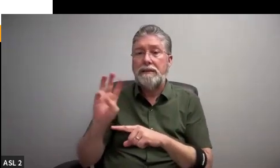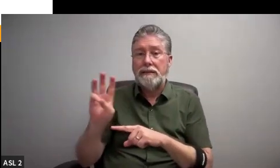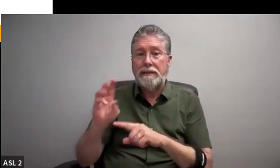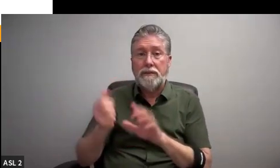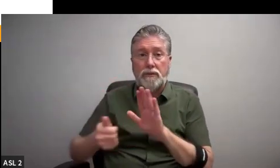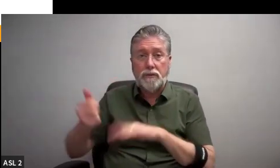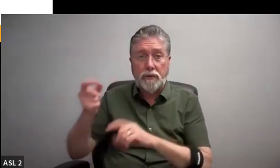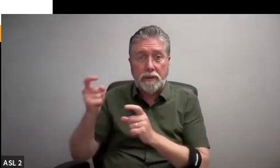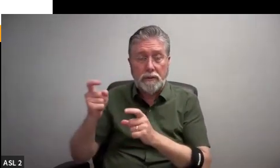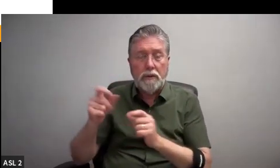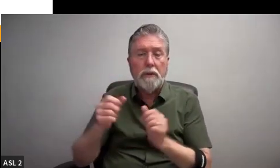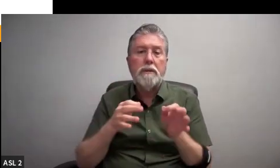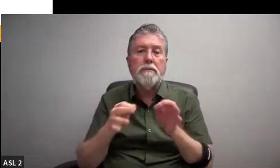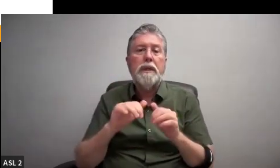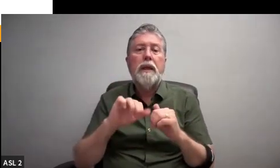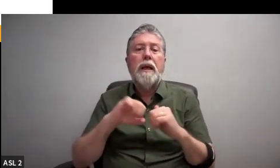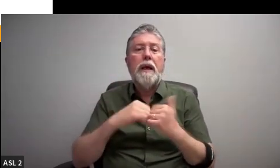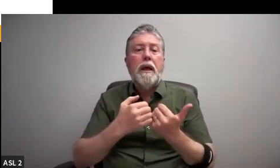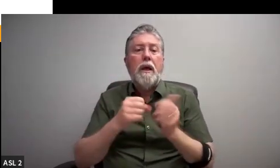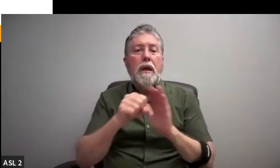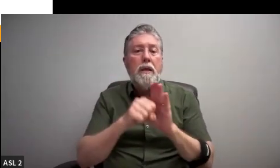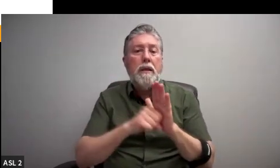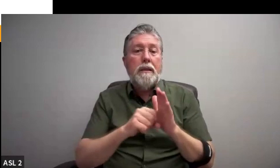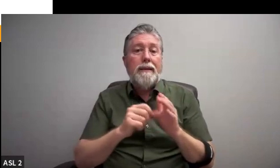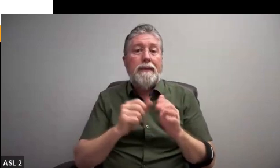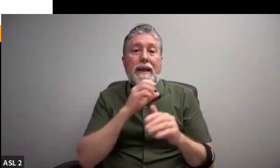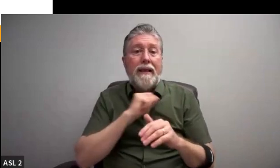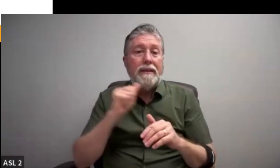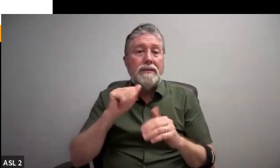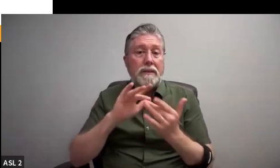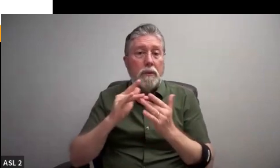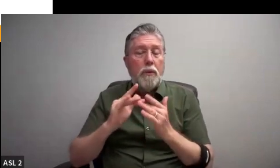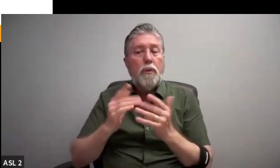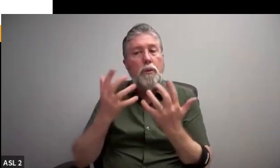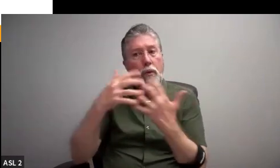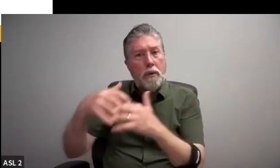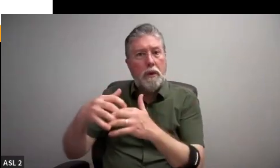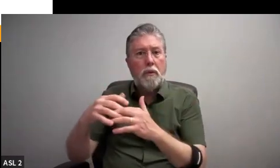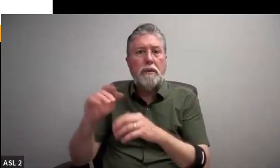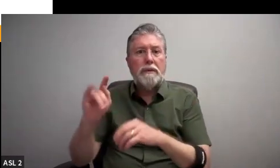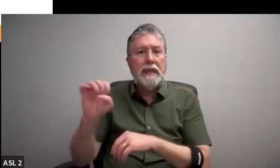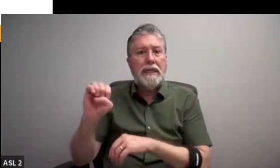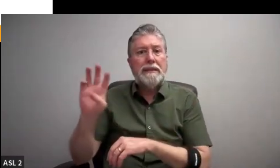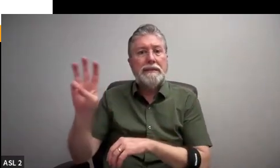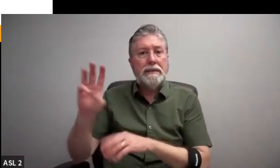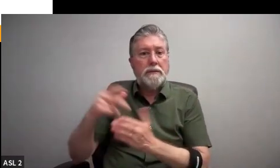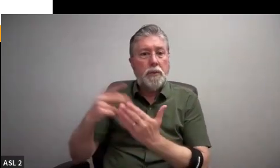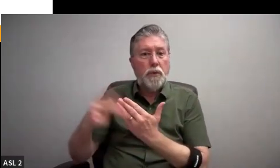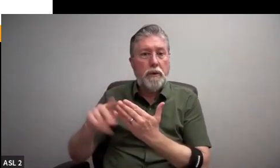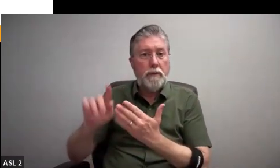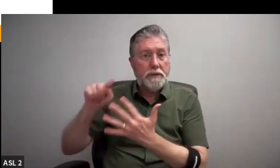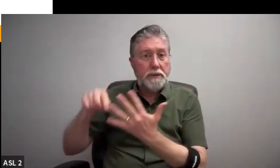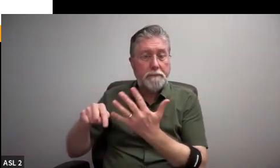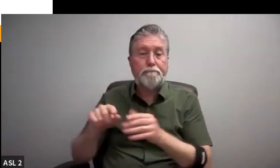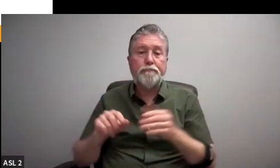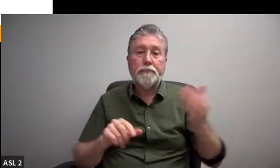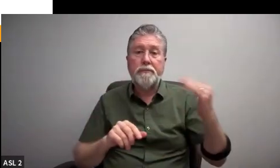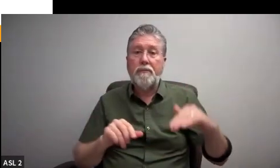state's aging network will coordinate with Title VI programs. Number 10 on the slide: shelf-stable,